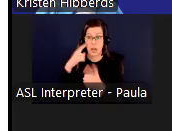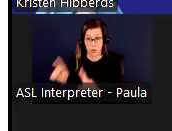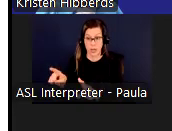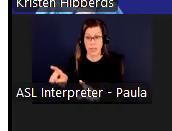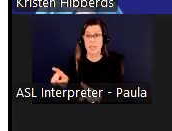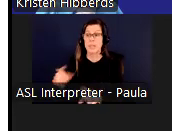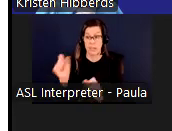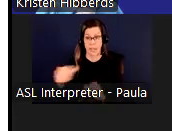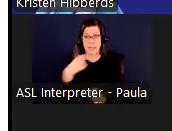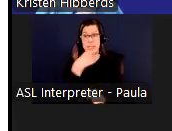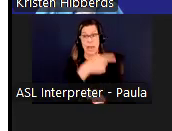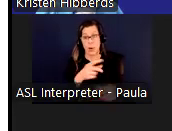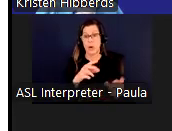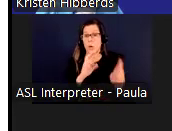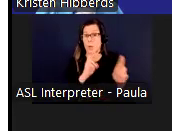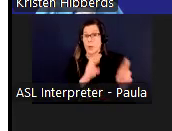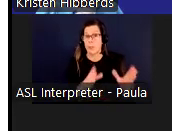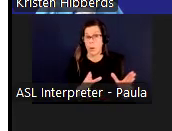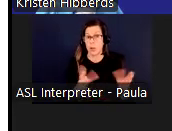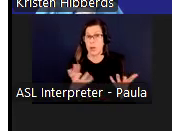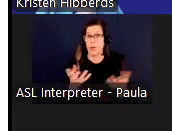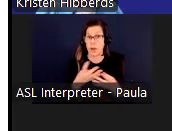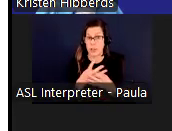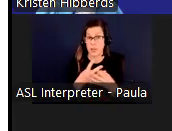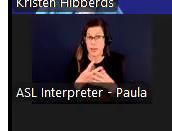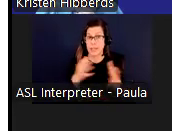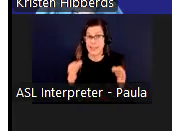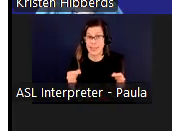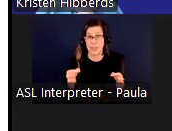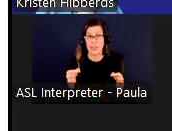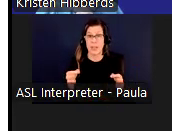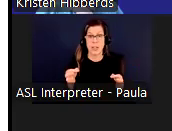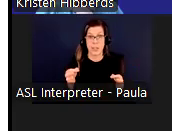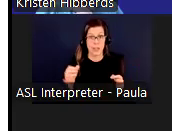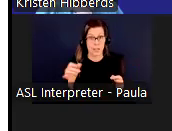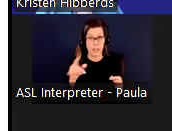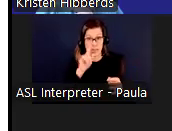then at least the screening decision can be. Is that actually documented somewhere?